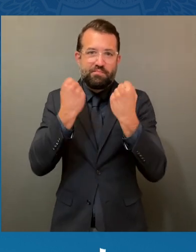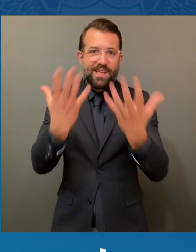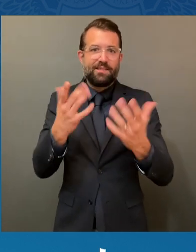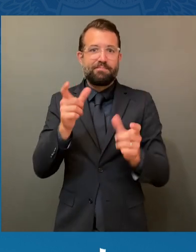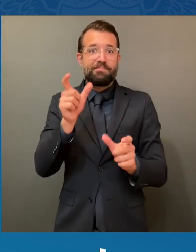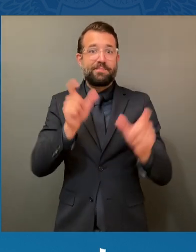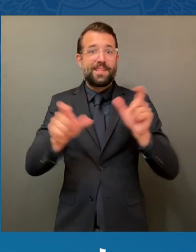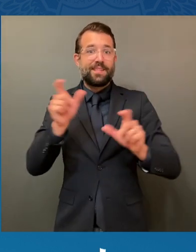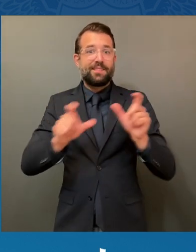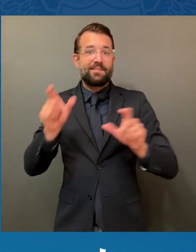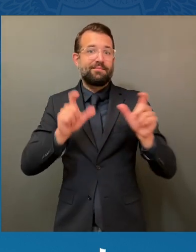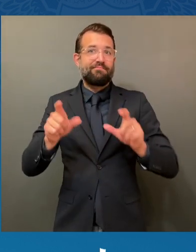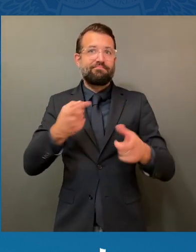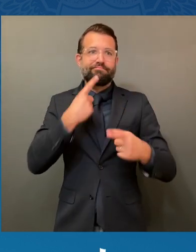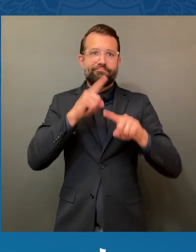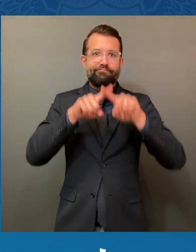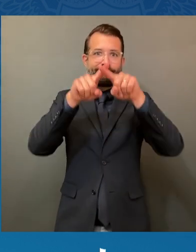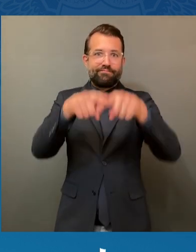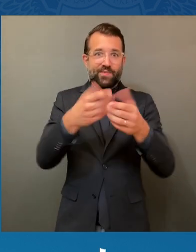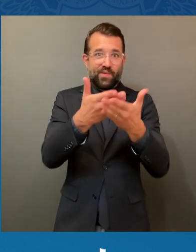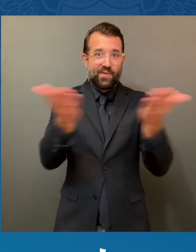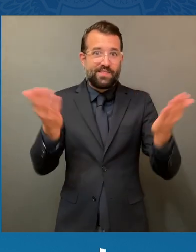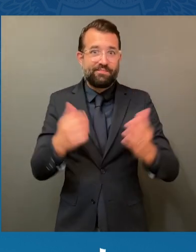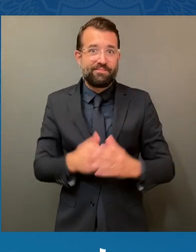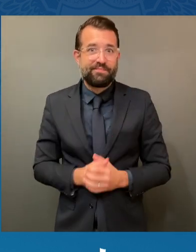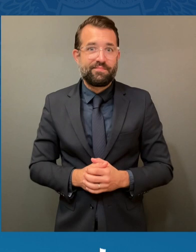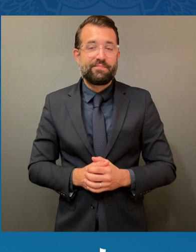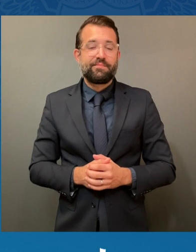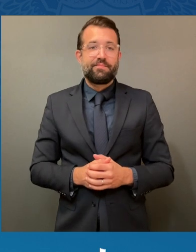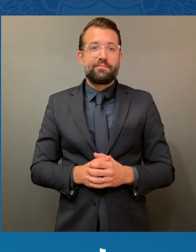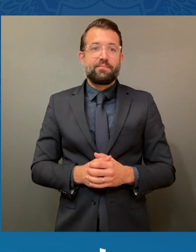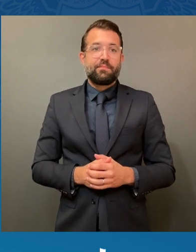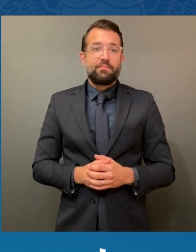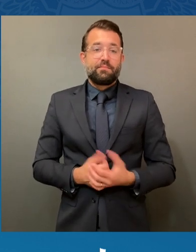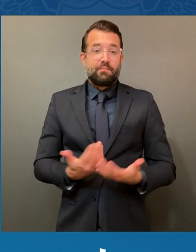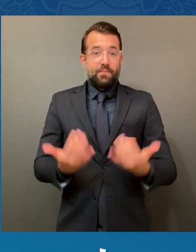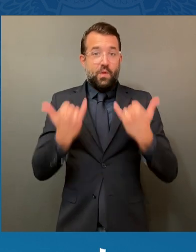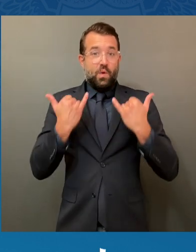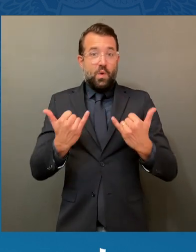And as I said, that could not be more true than it is today when so much is at stake.